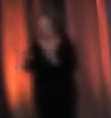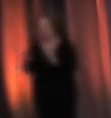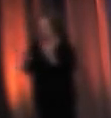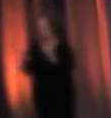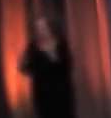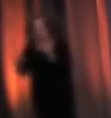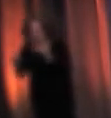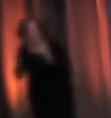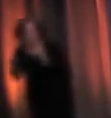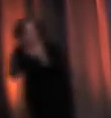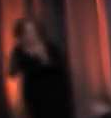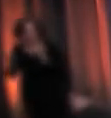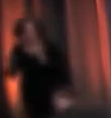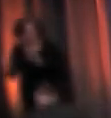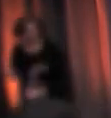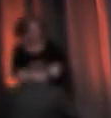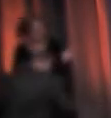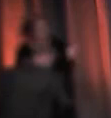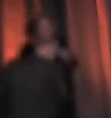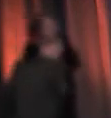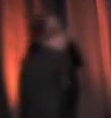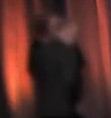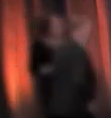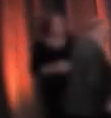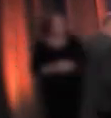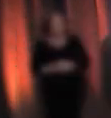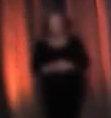have a little bit of information what is happening during the lunch break and the break out sessions.